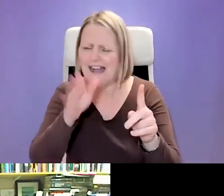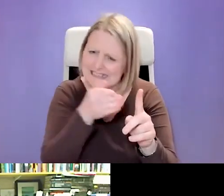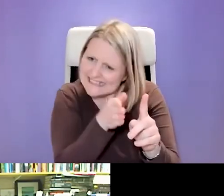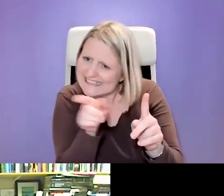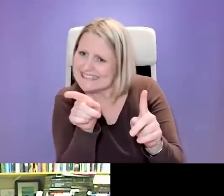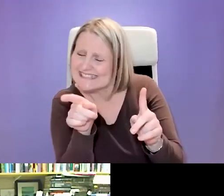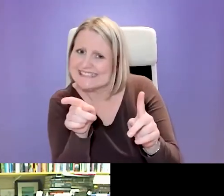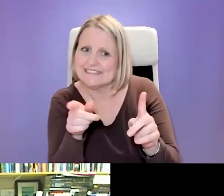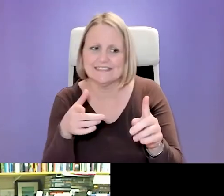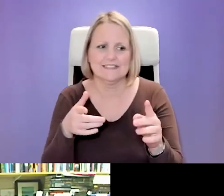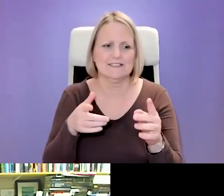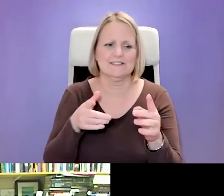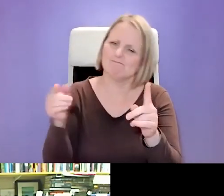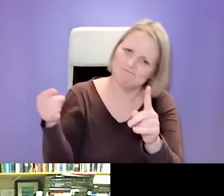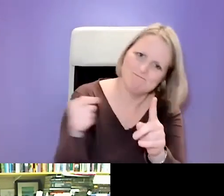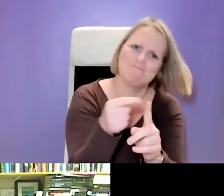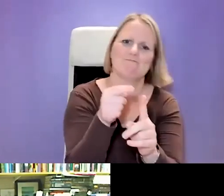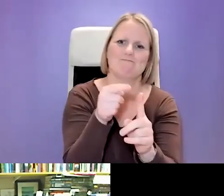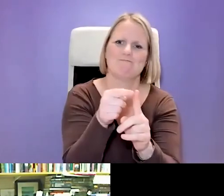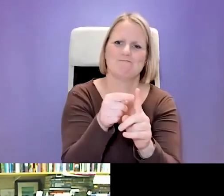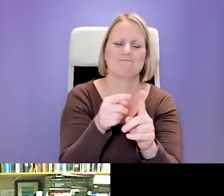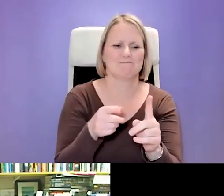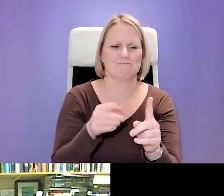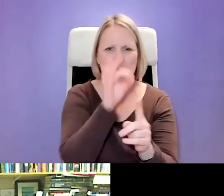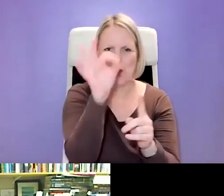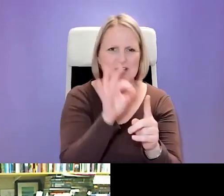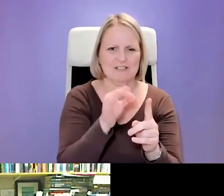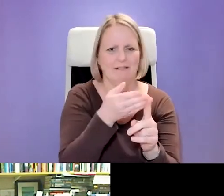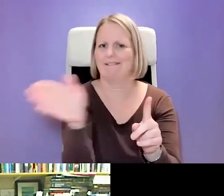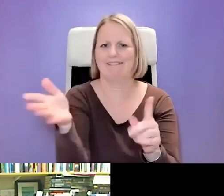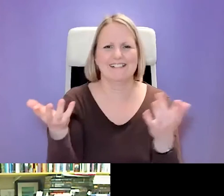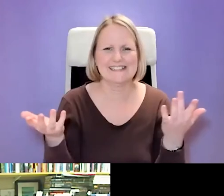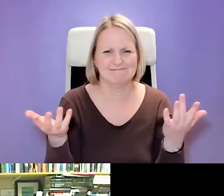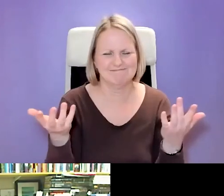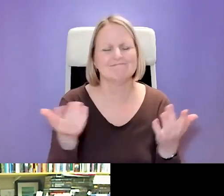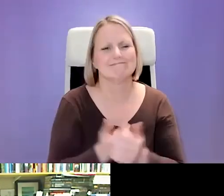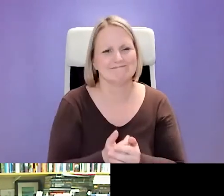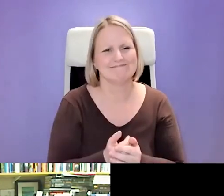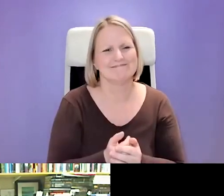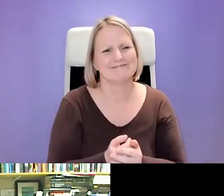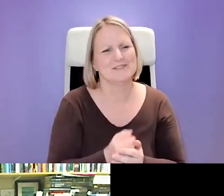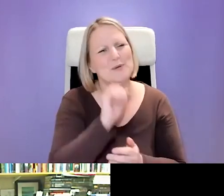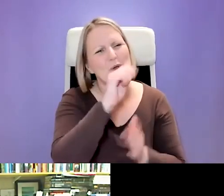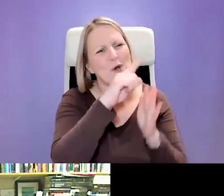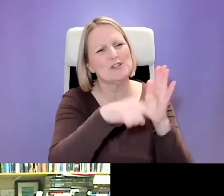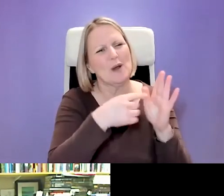And what I’m trying to say is, in answer to your I think your deep question, Joanna,